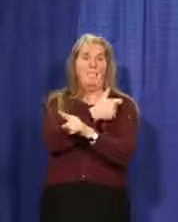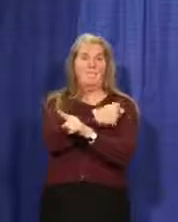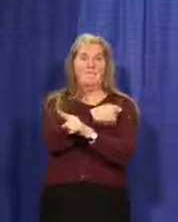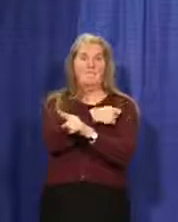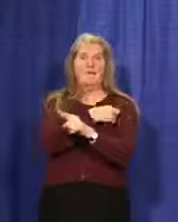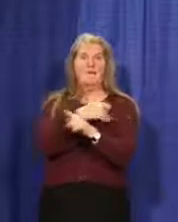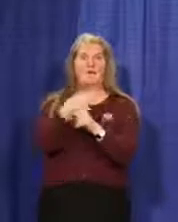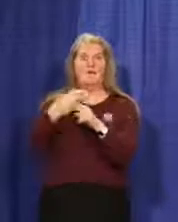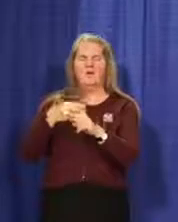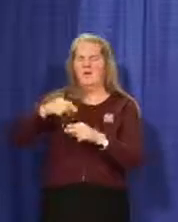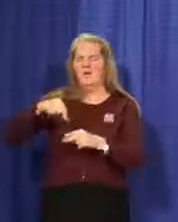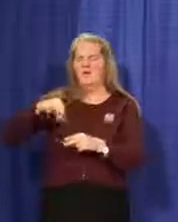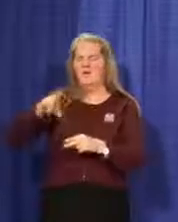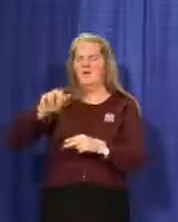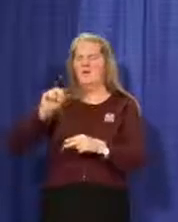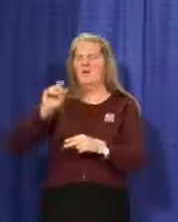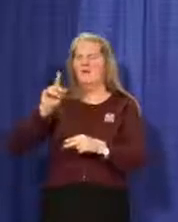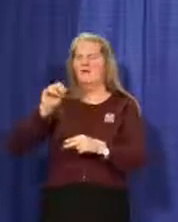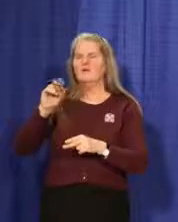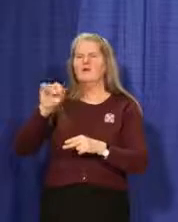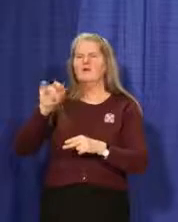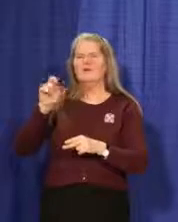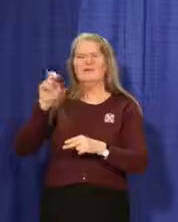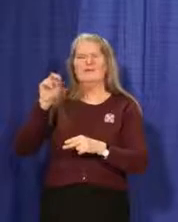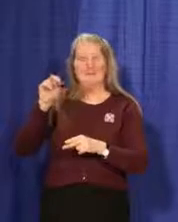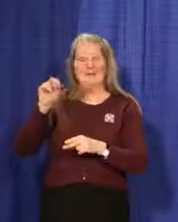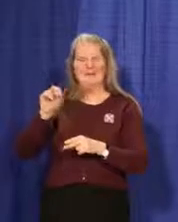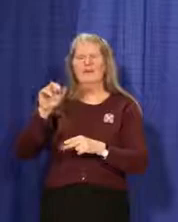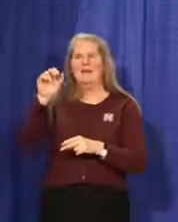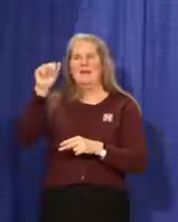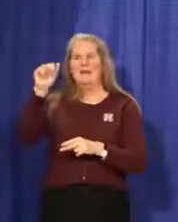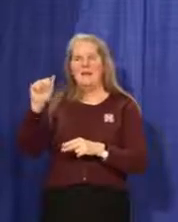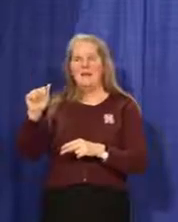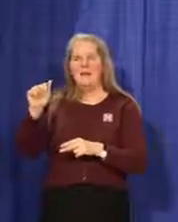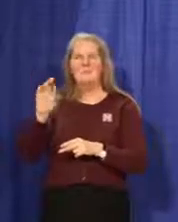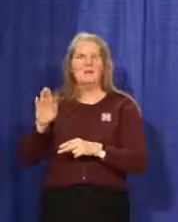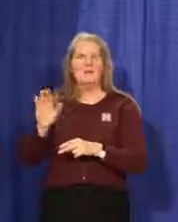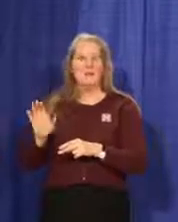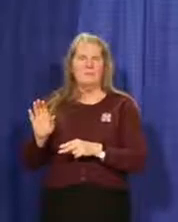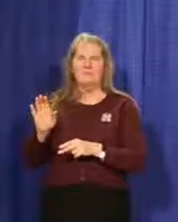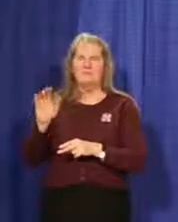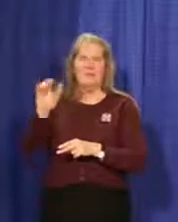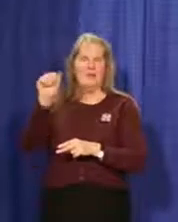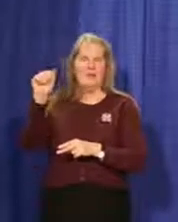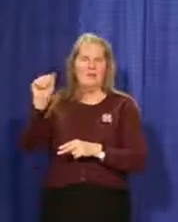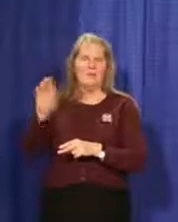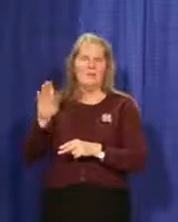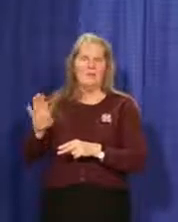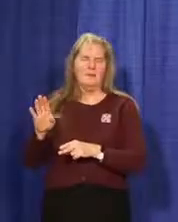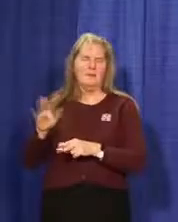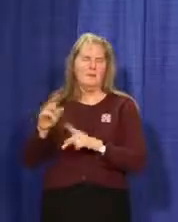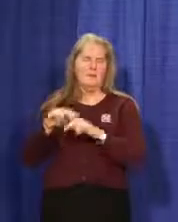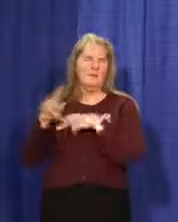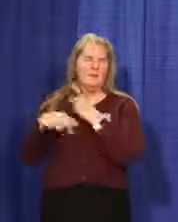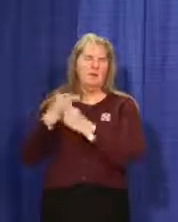what we call the Quadra valent product. 2A in Wadell B products.